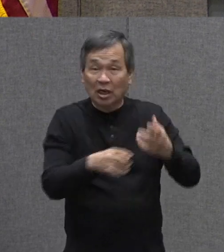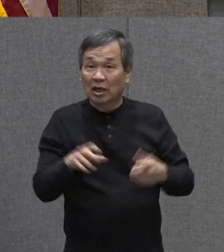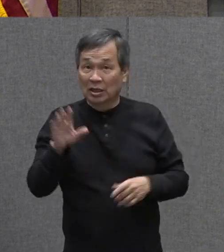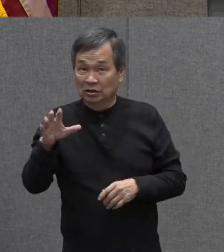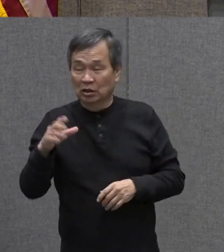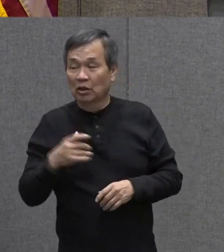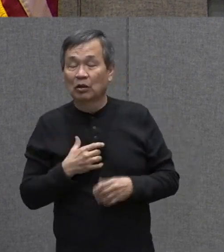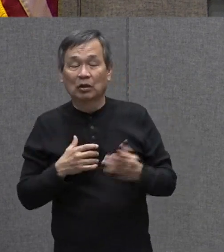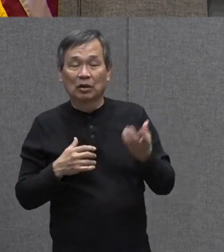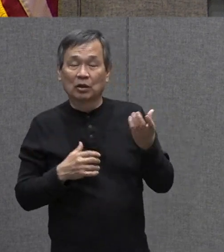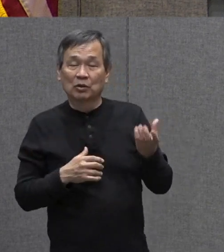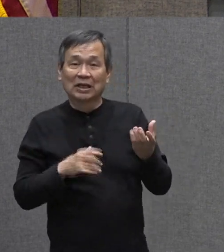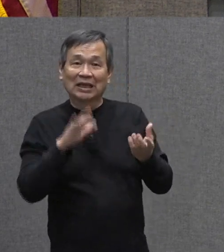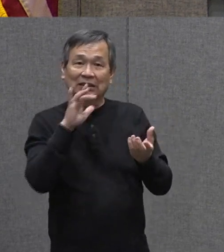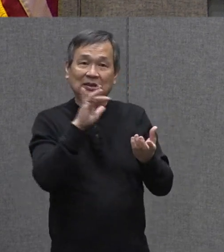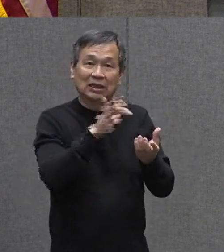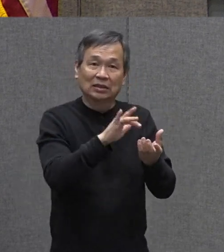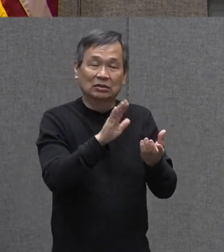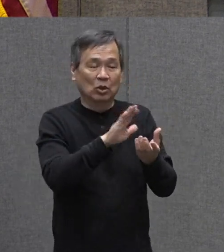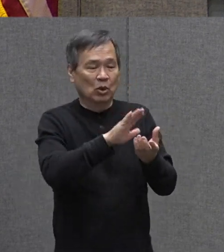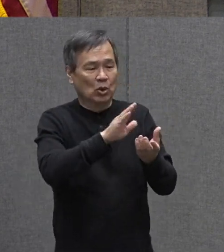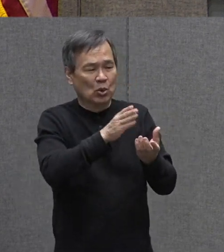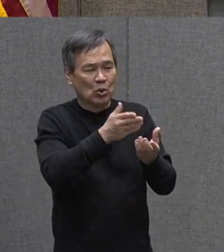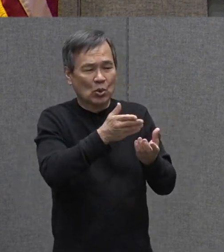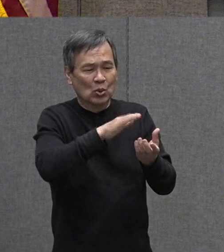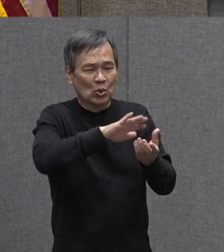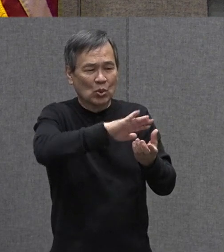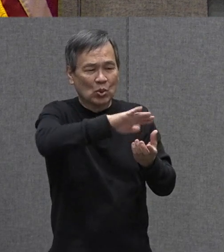it's very smooth, it's firm,